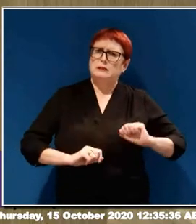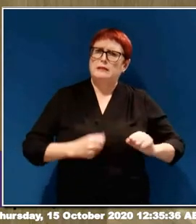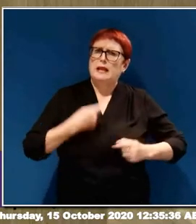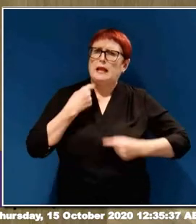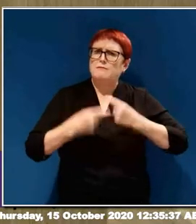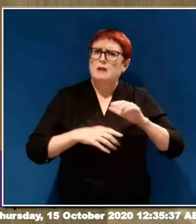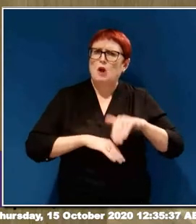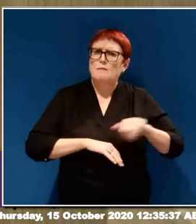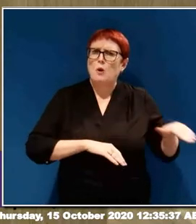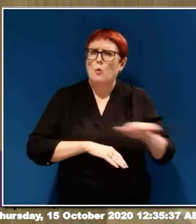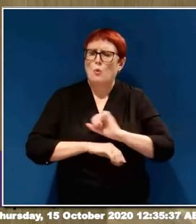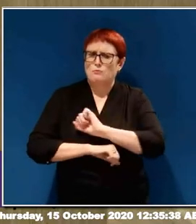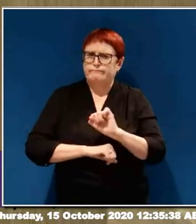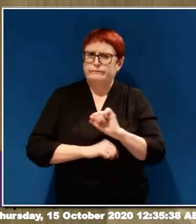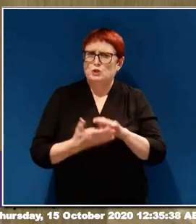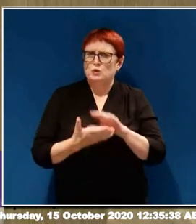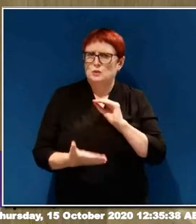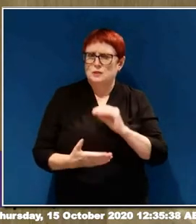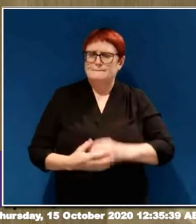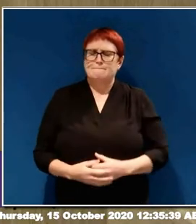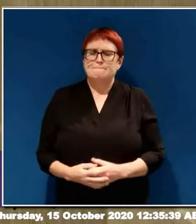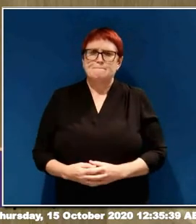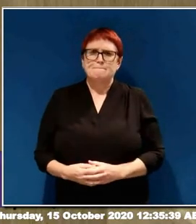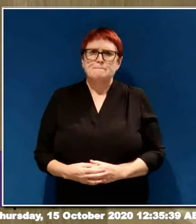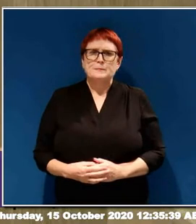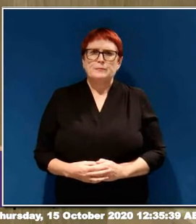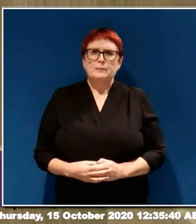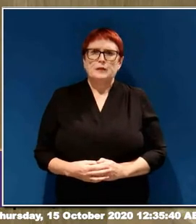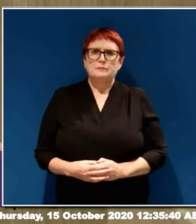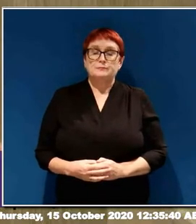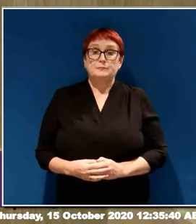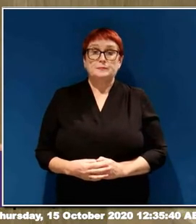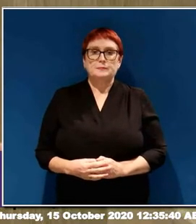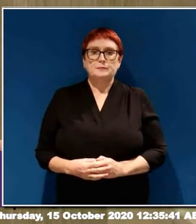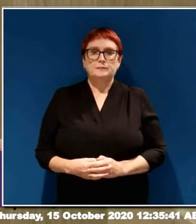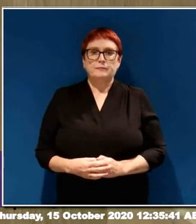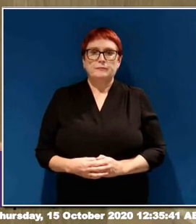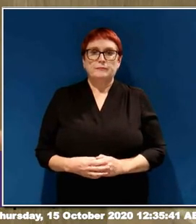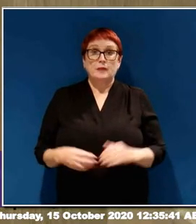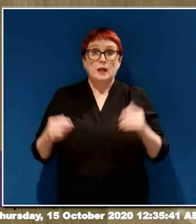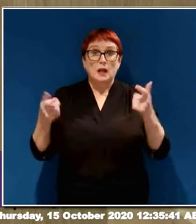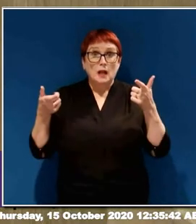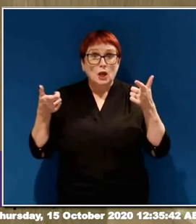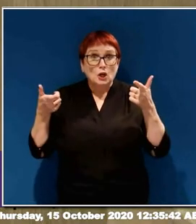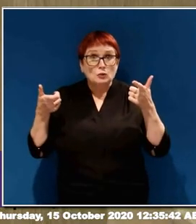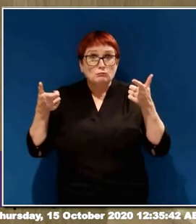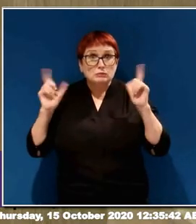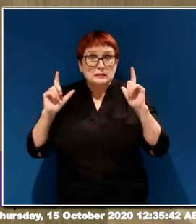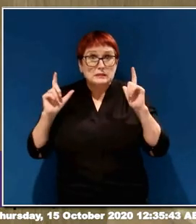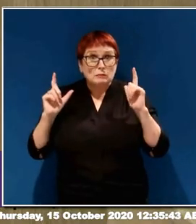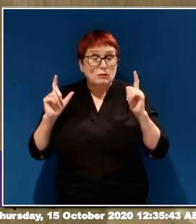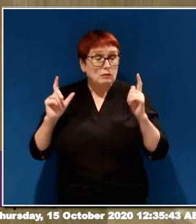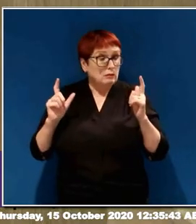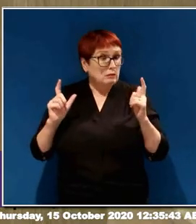Whether they interrogate their data alongside their funding I couldn't tell you. OK.